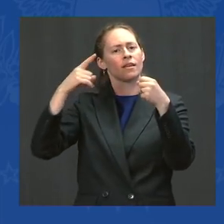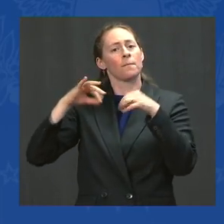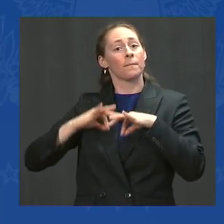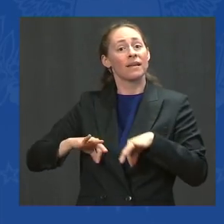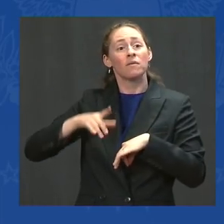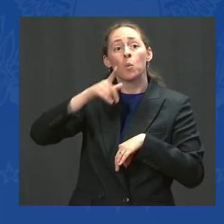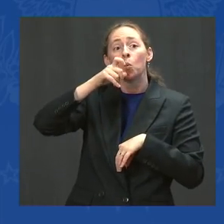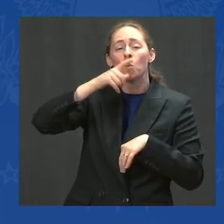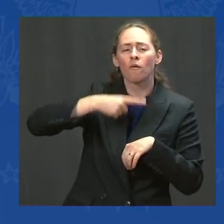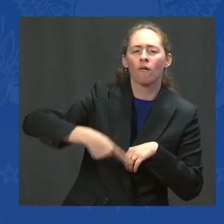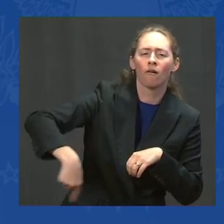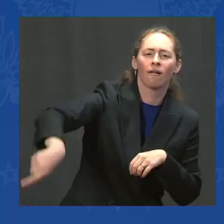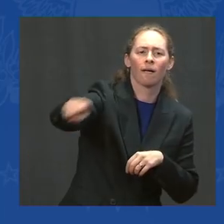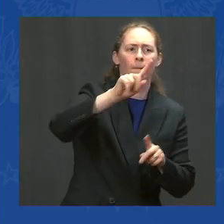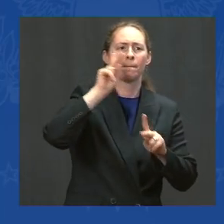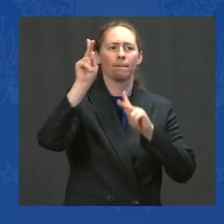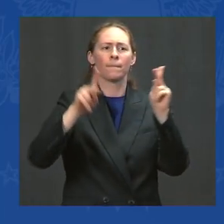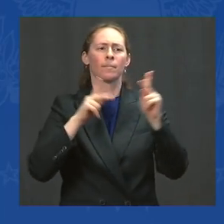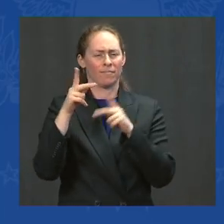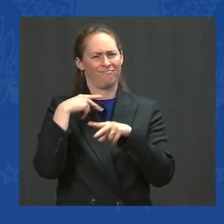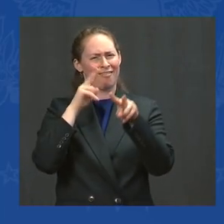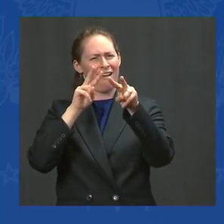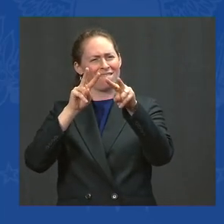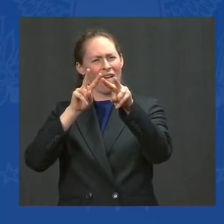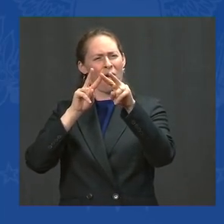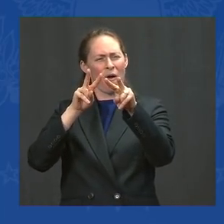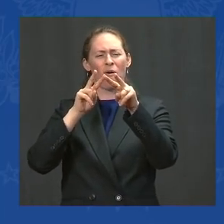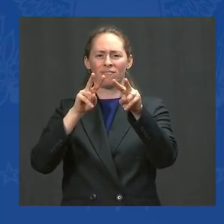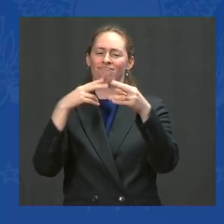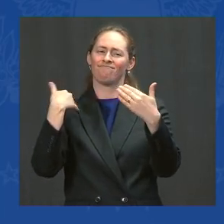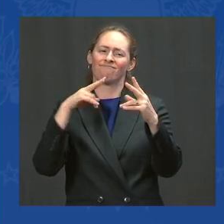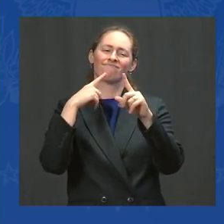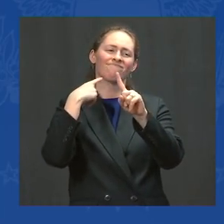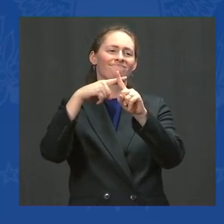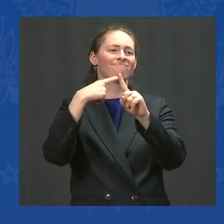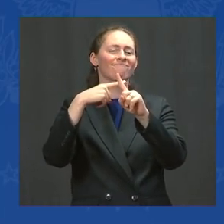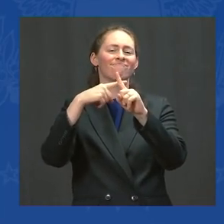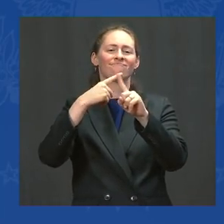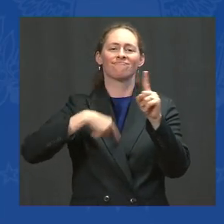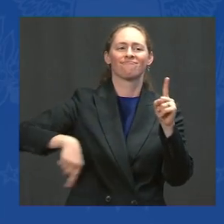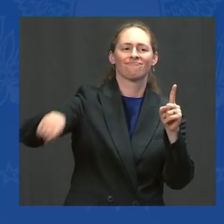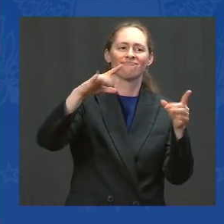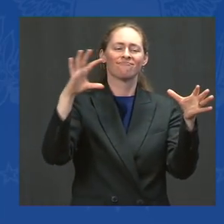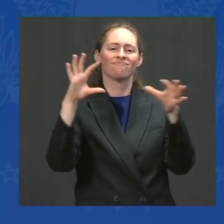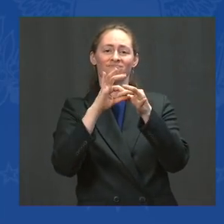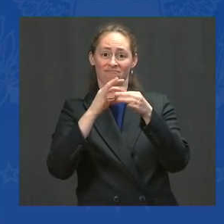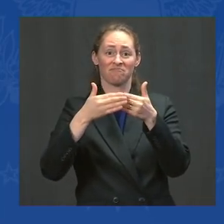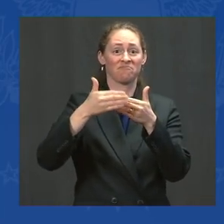And I'm incredibly optimistic about what we're going to be able to build together in the next six months and the years to come.